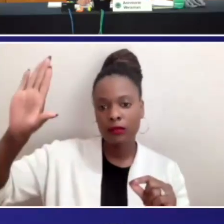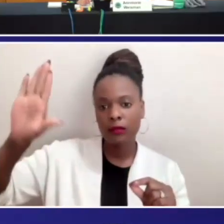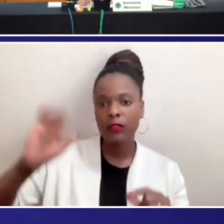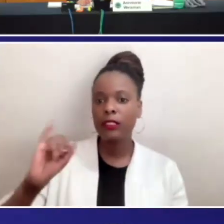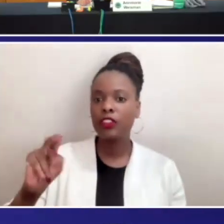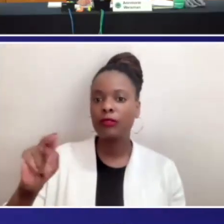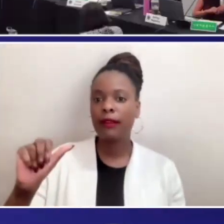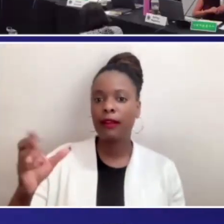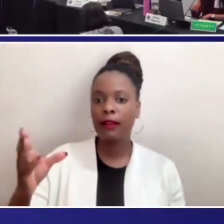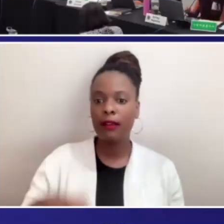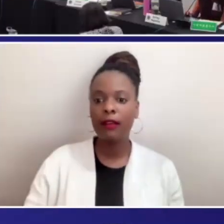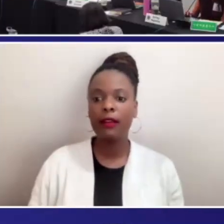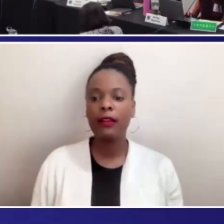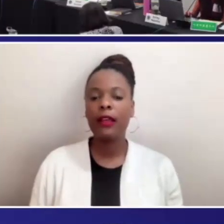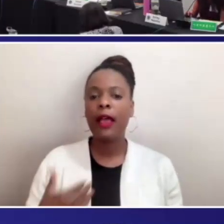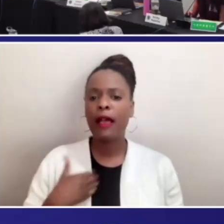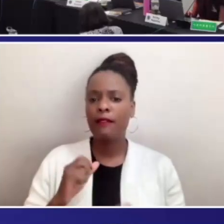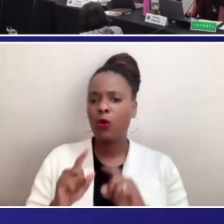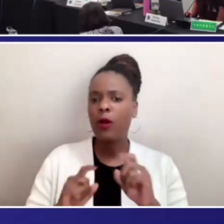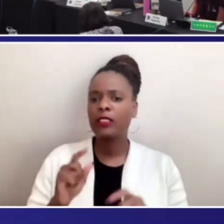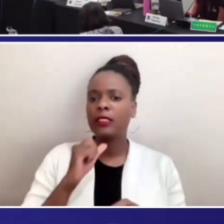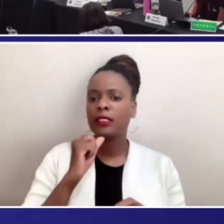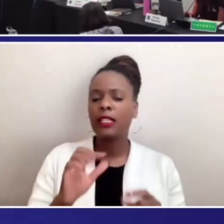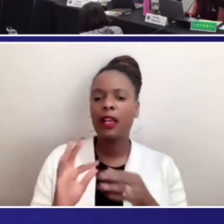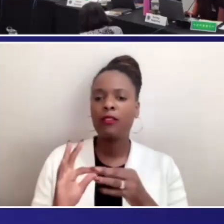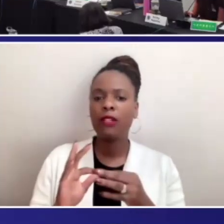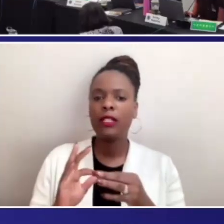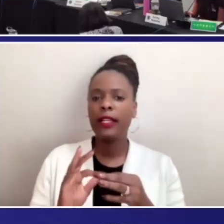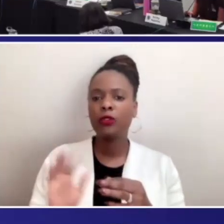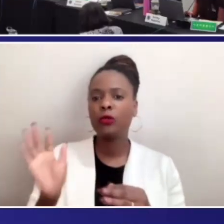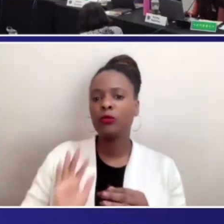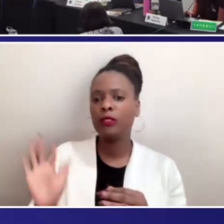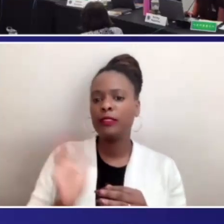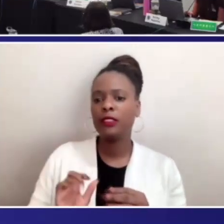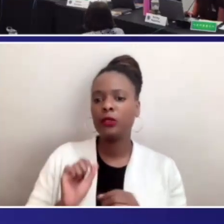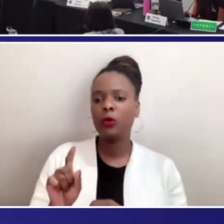Sorry. I have some questions not related to any of my previous questions. They come from my alternate.